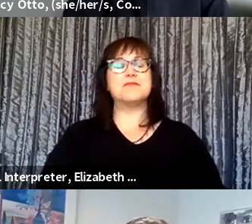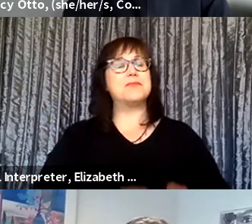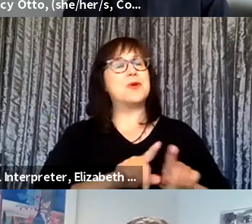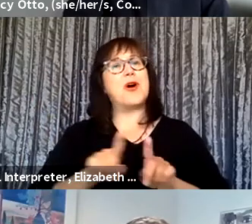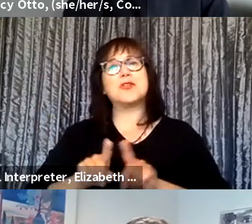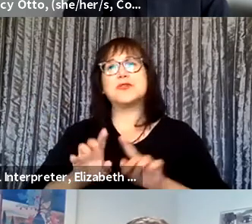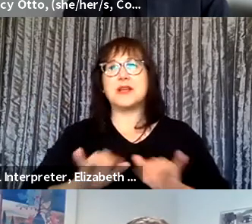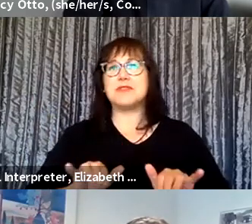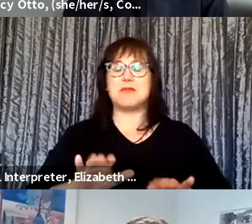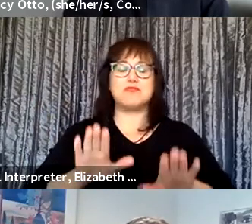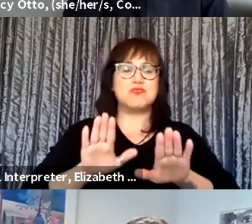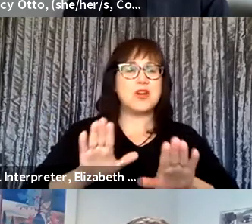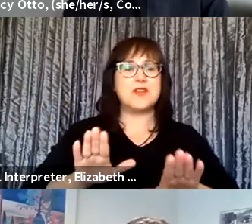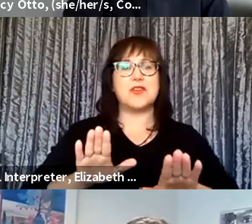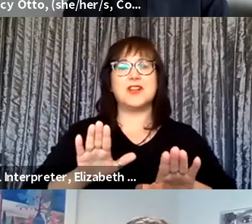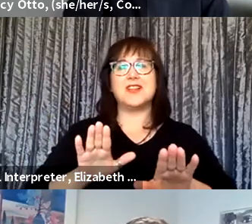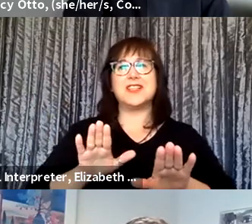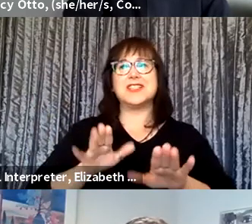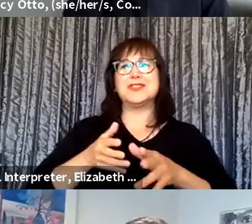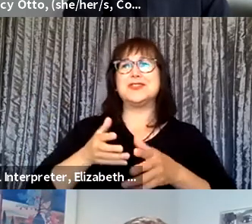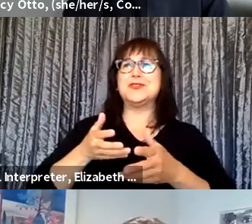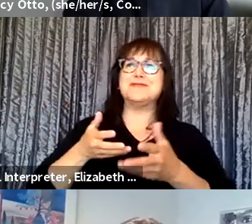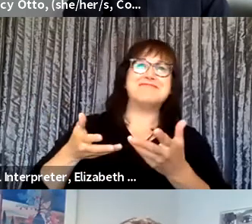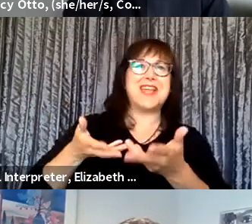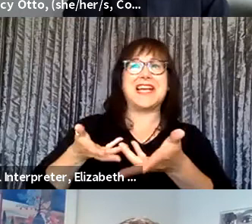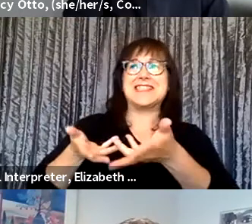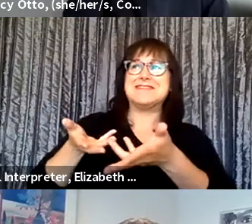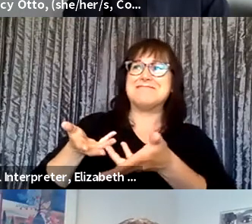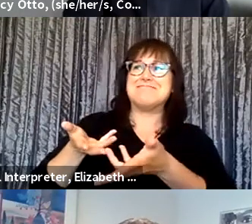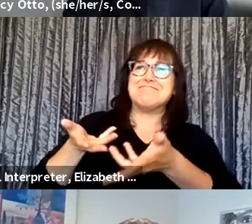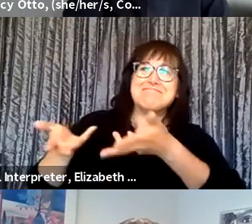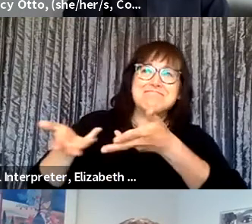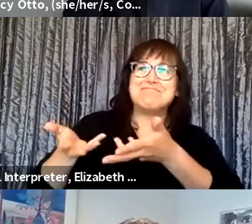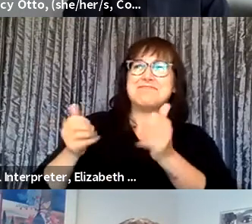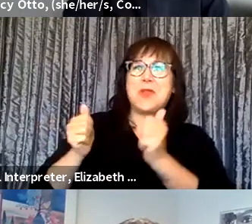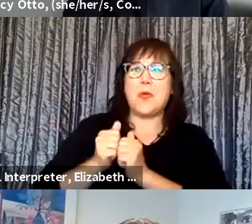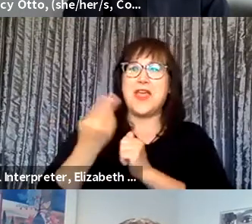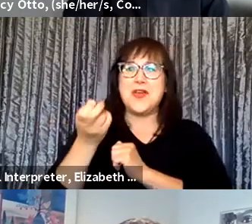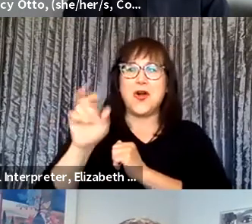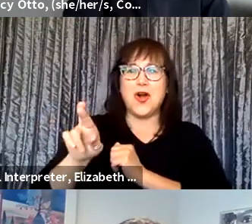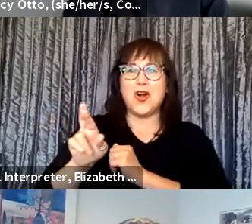to be able to spend time with her and be with her again, and really